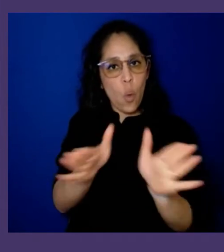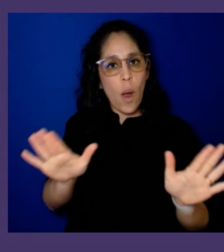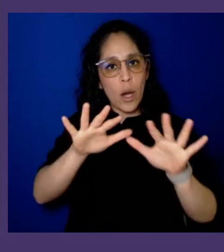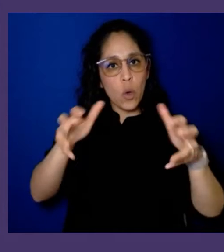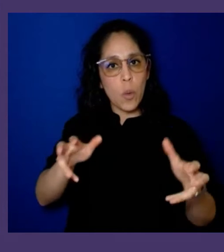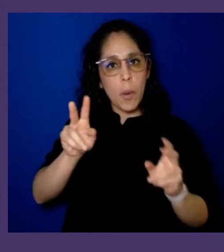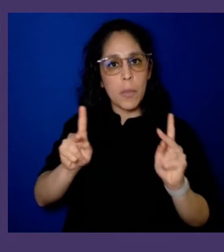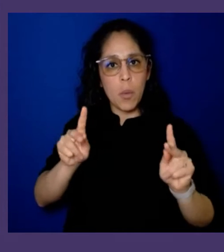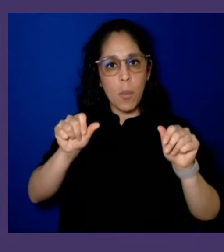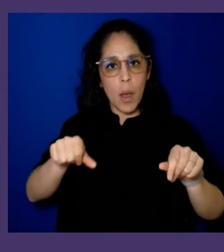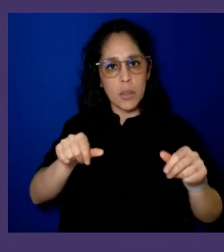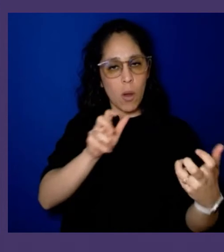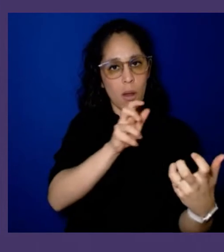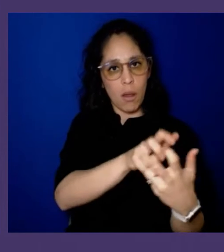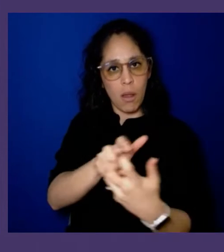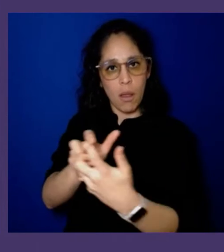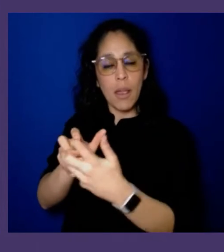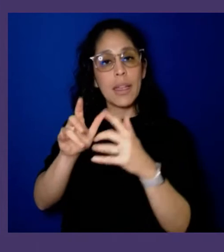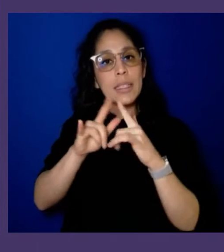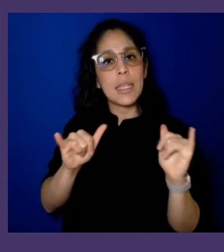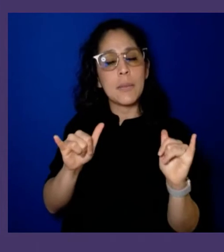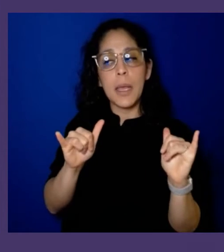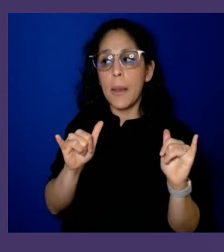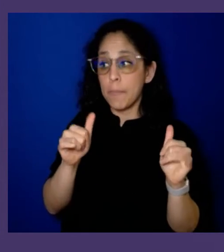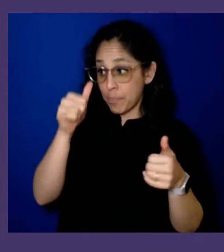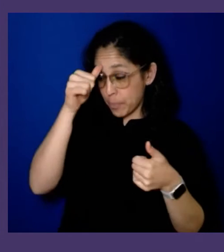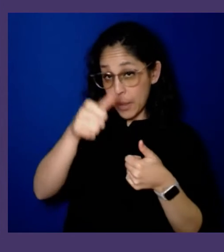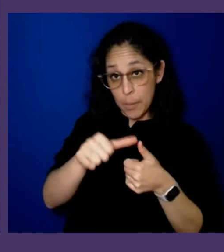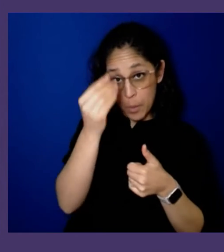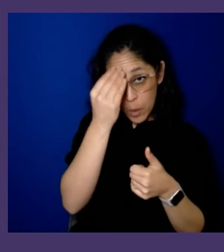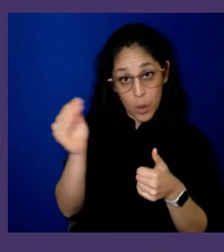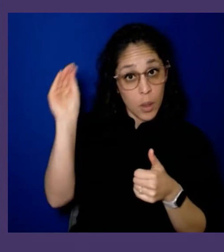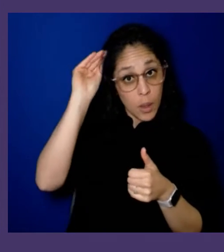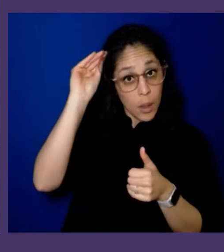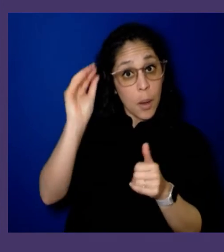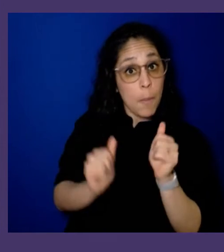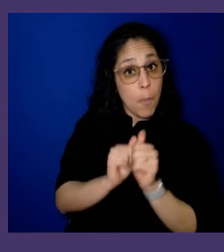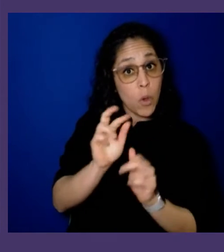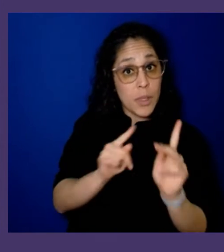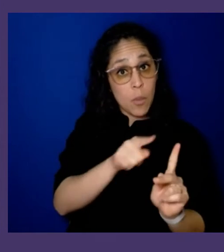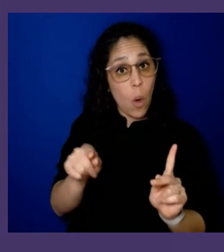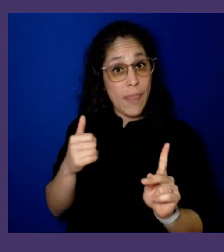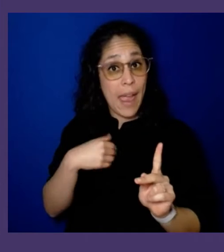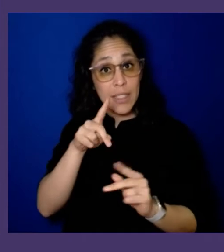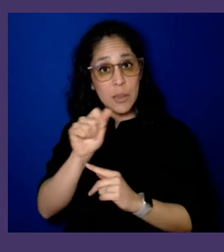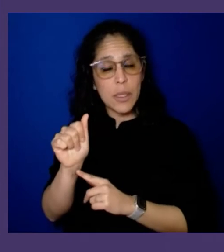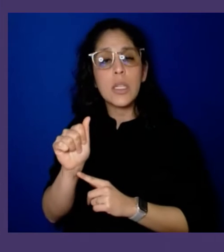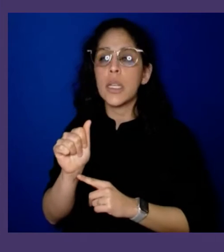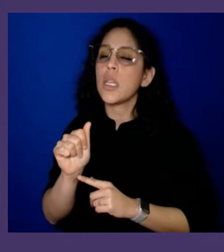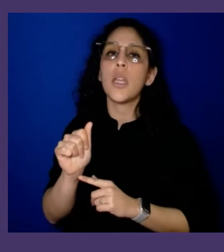mind that most people who have disabilities experience these instabilities in different ways and a lot